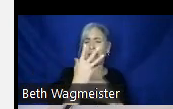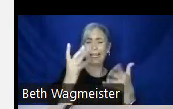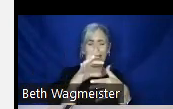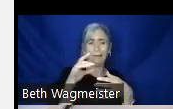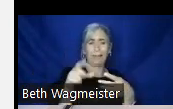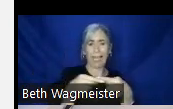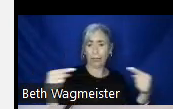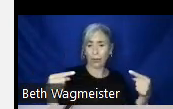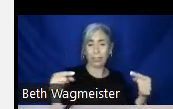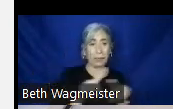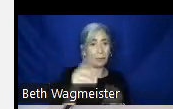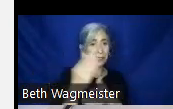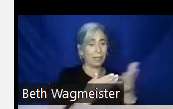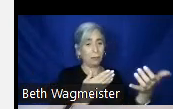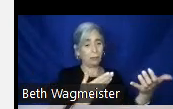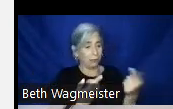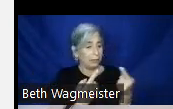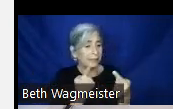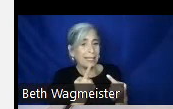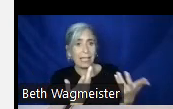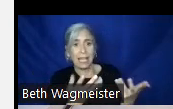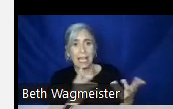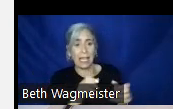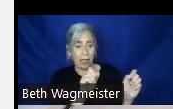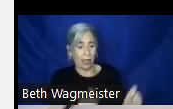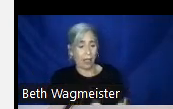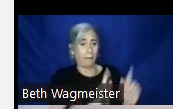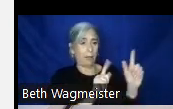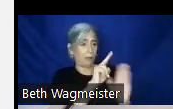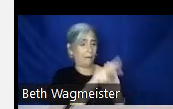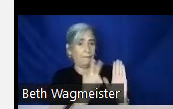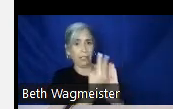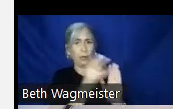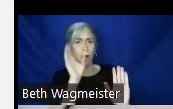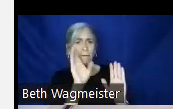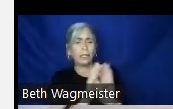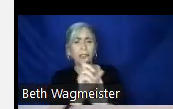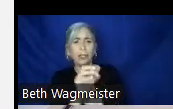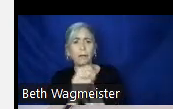Someone a colleague comes in and uploads a video or photo of Korean food for instance,